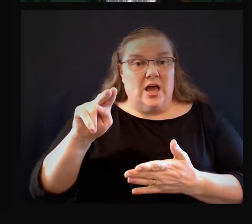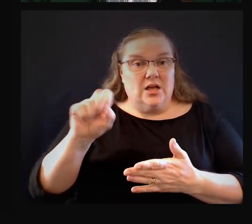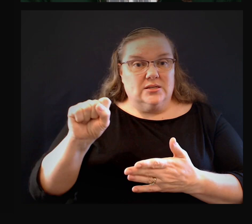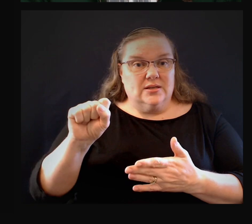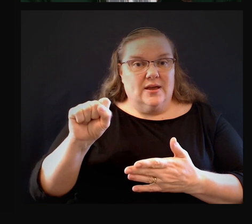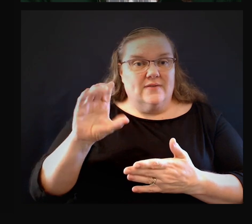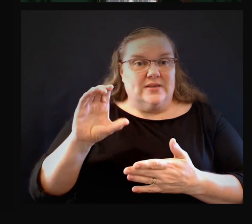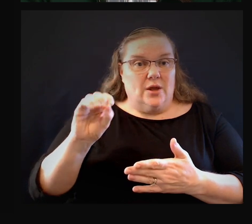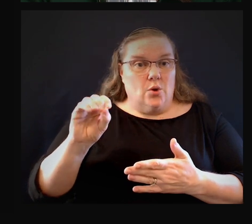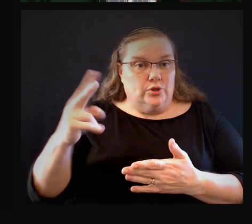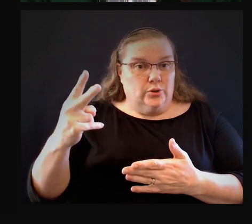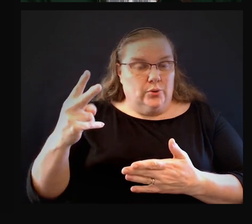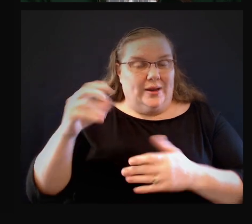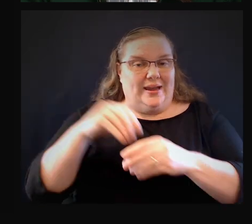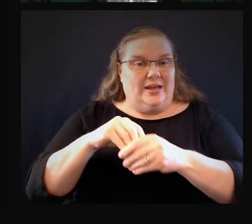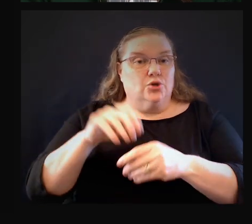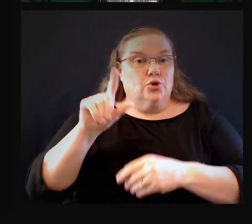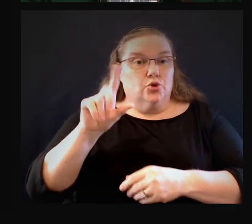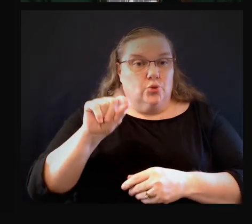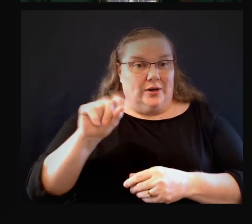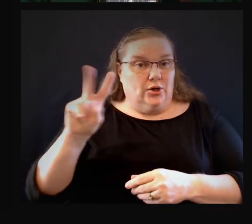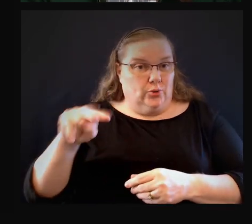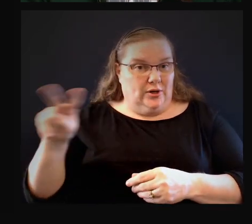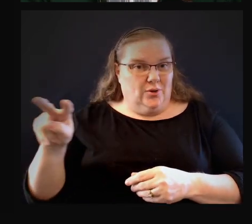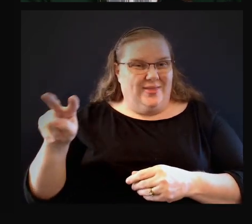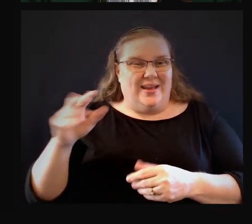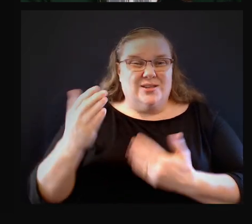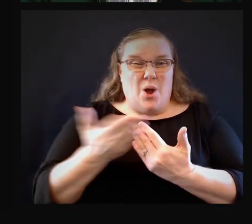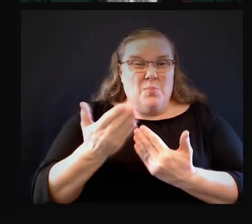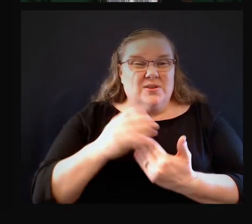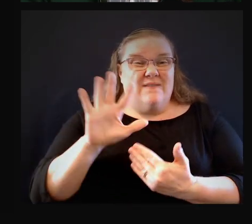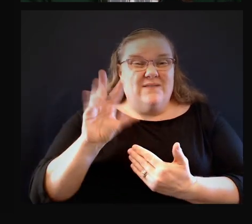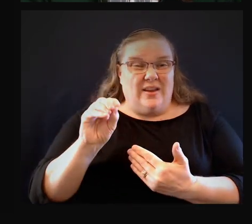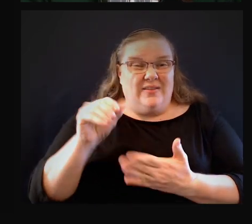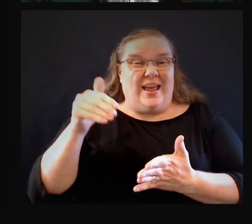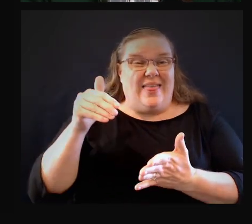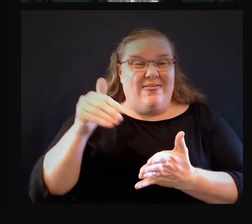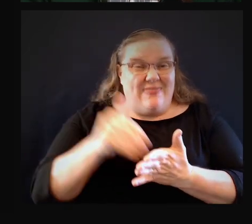That's the equivalent of 50,000 barrels of oil or 5,000 gas powered cars.